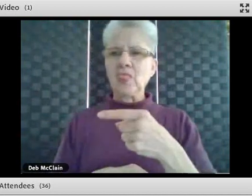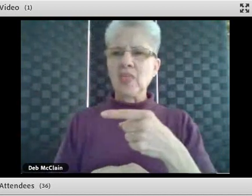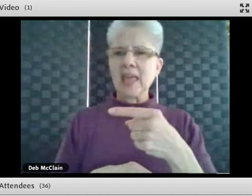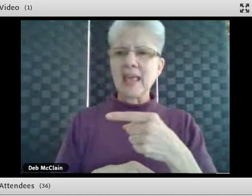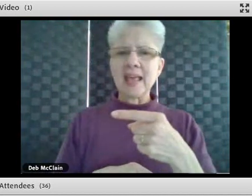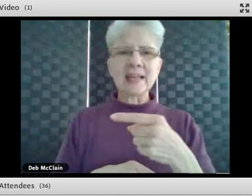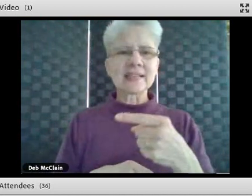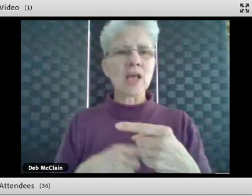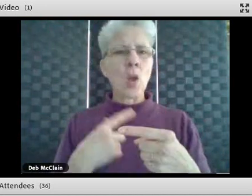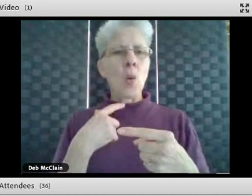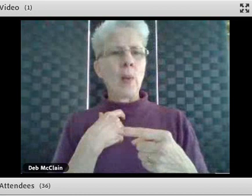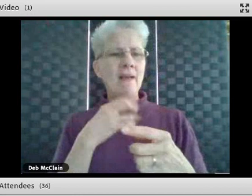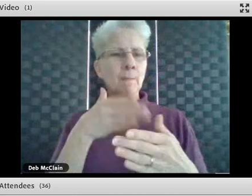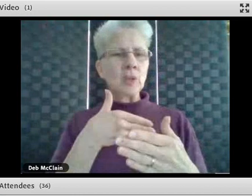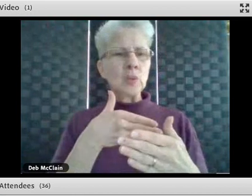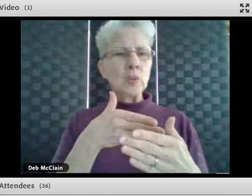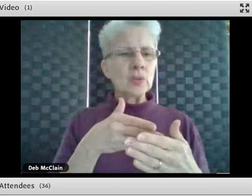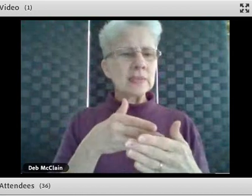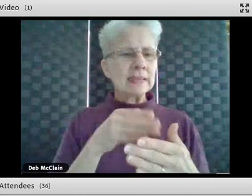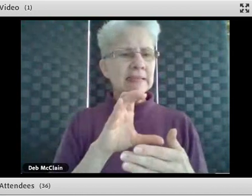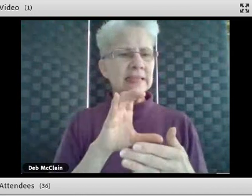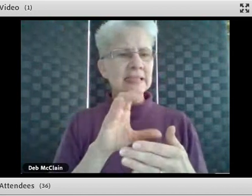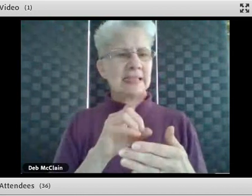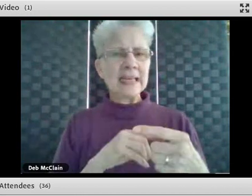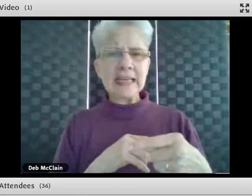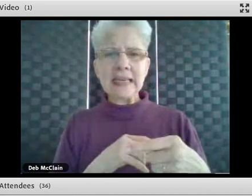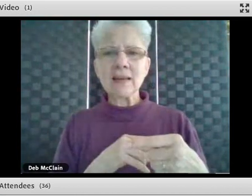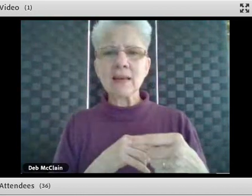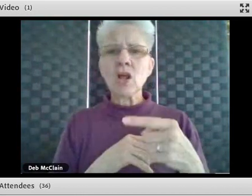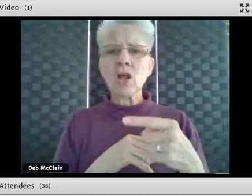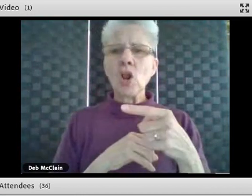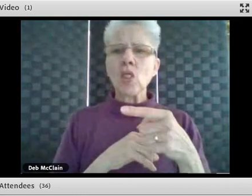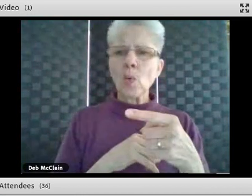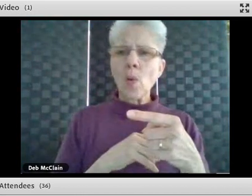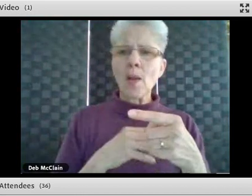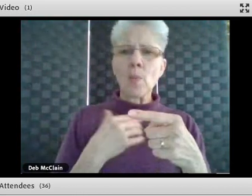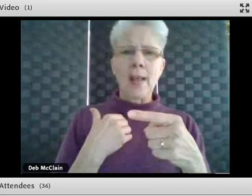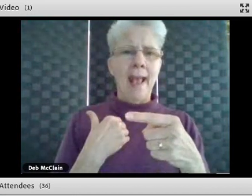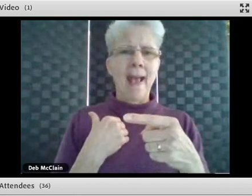we have a music CD, upper right is a video recording,